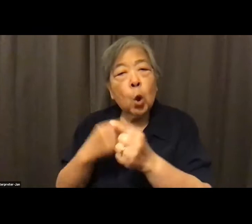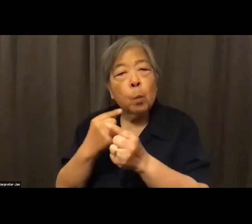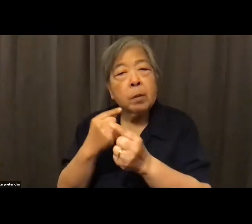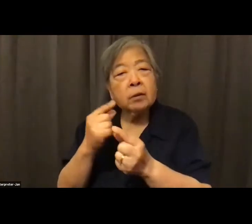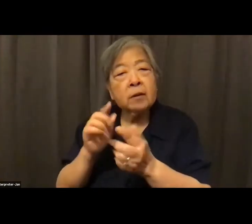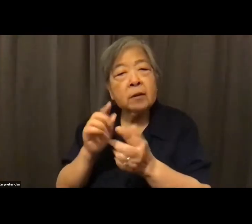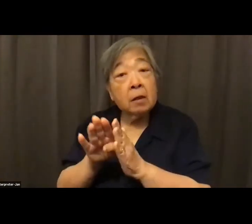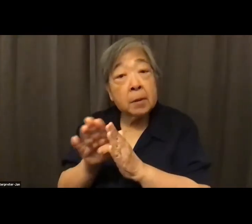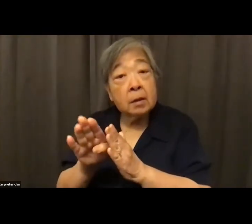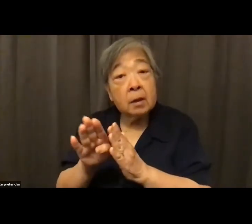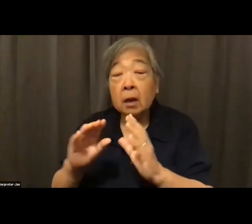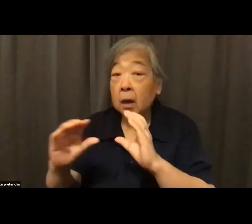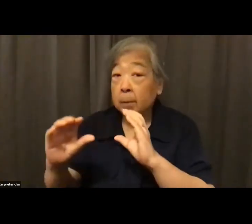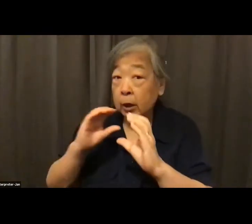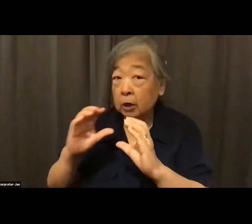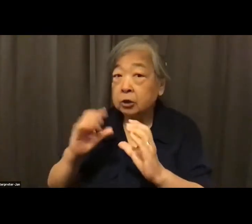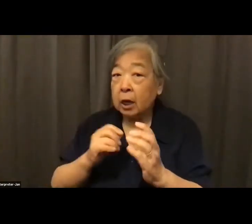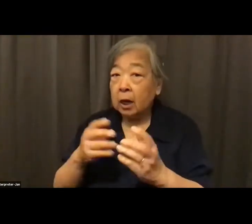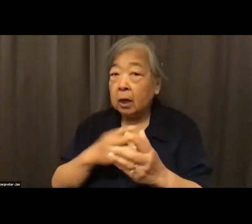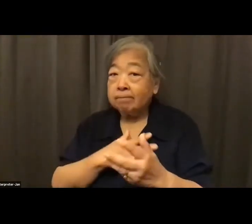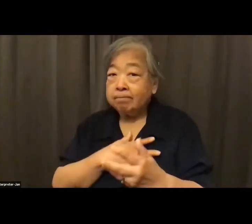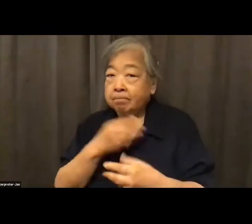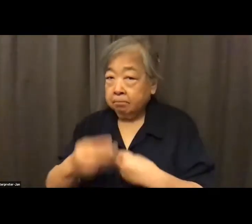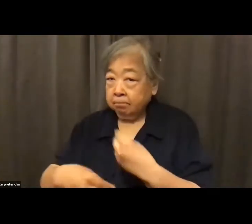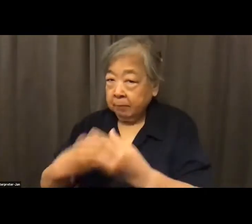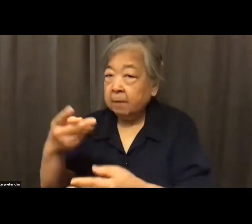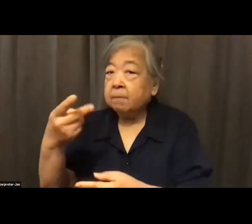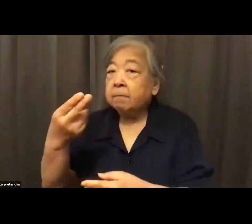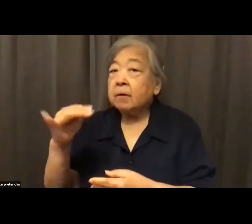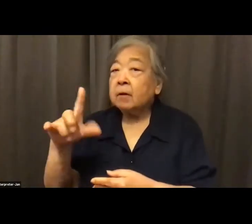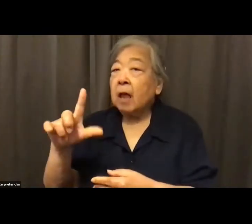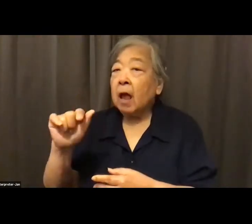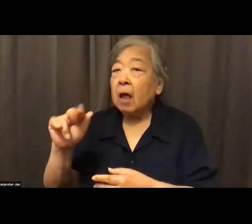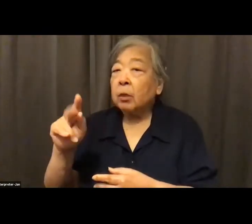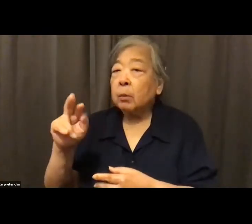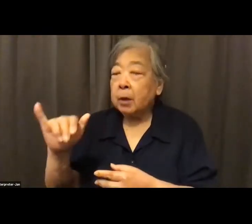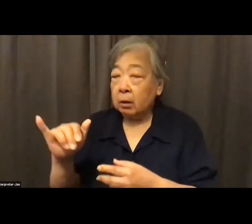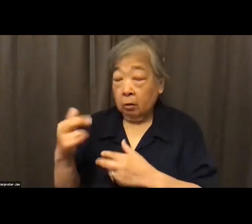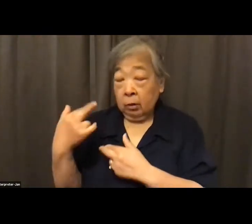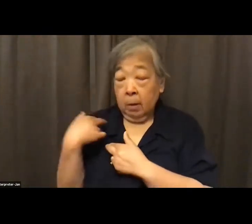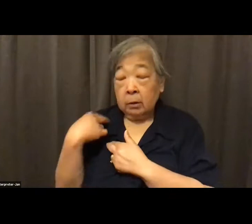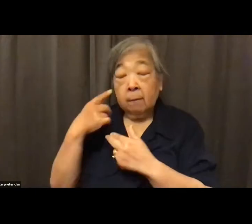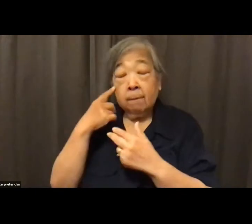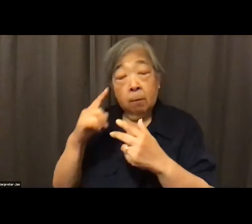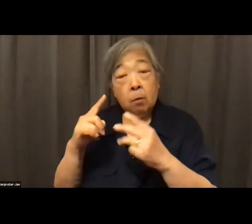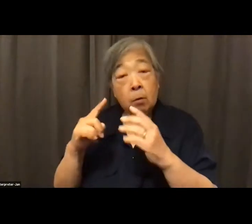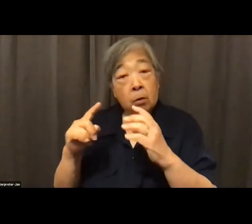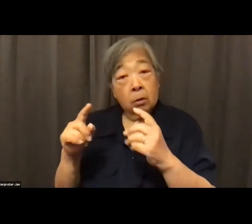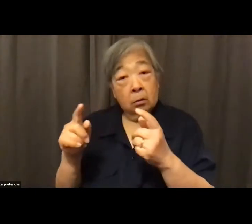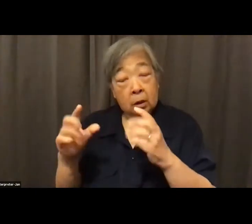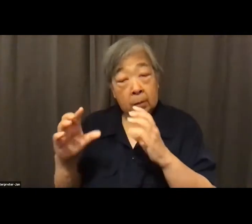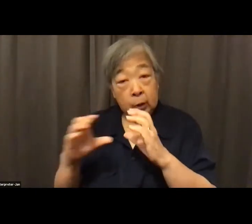and philanthropy. She currently manages strategic communications for the Mandela Washington Fellowship of the